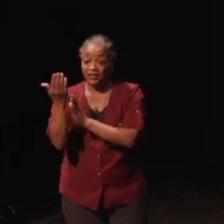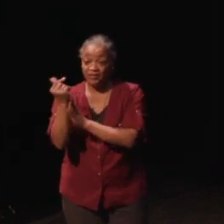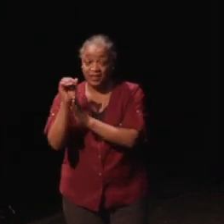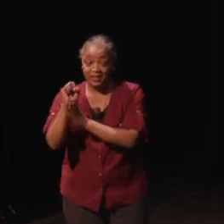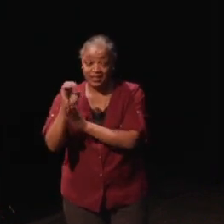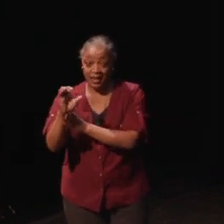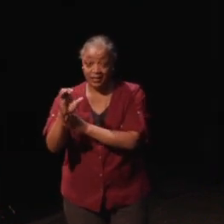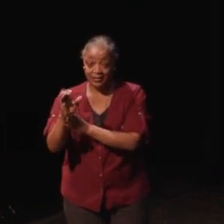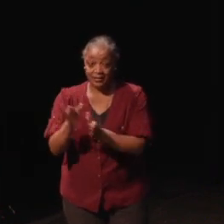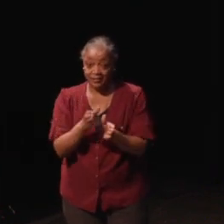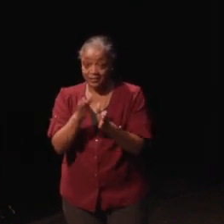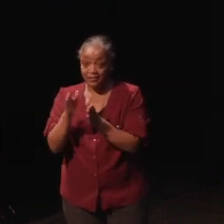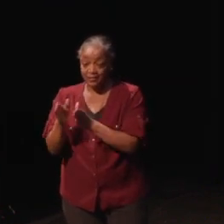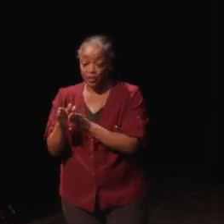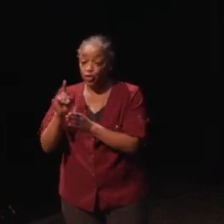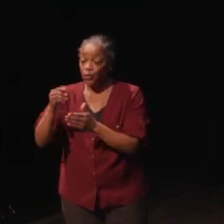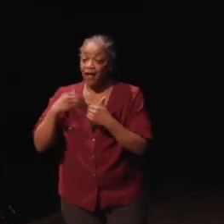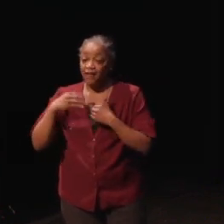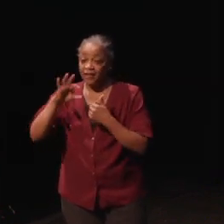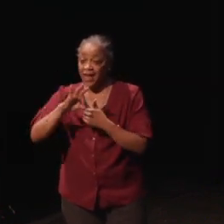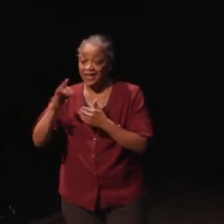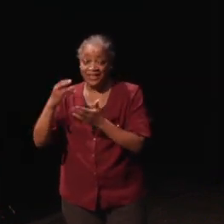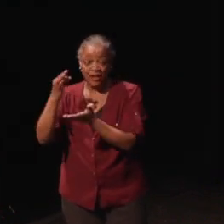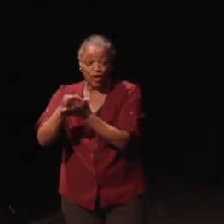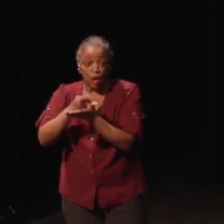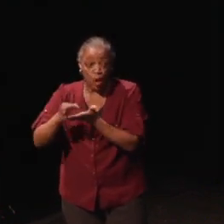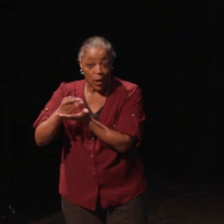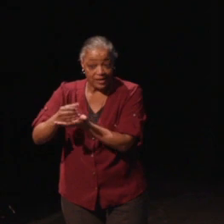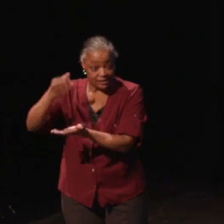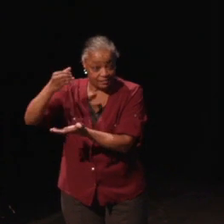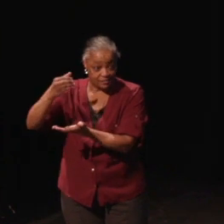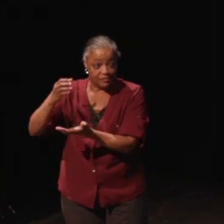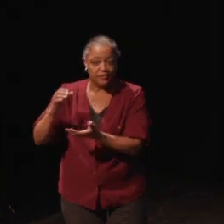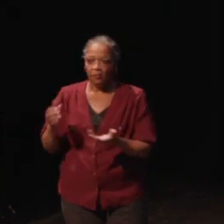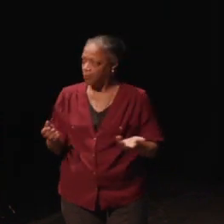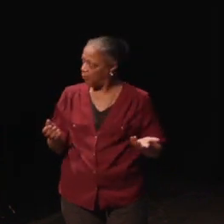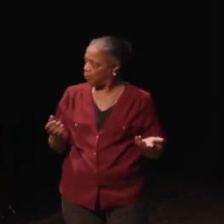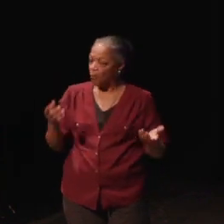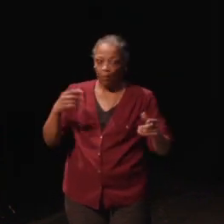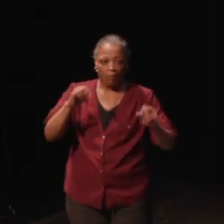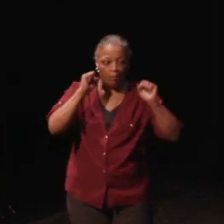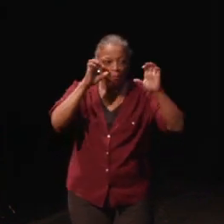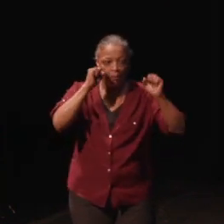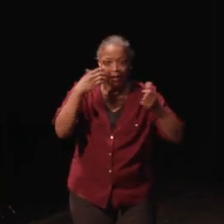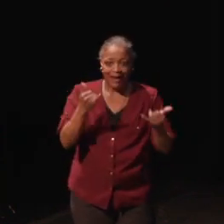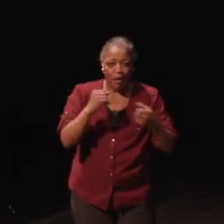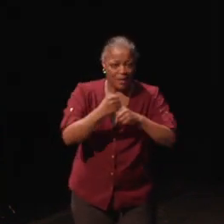You have 97 coins. All of a sudden it makes sense.